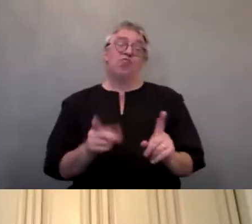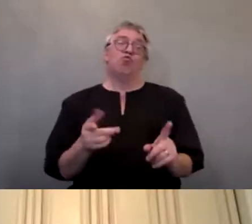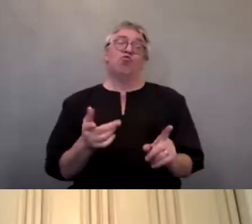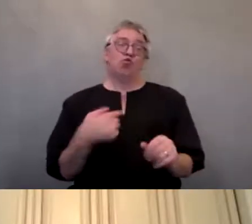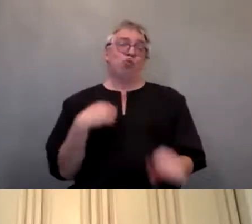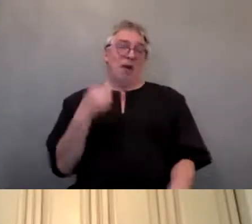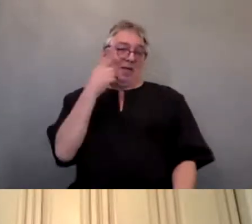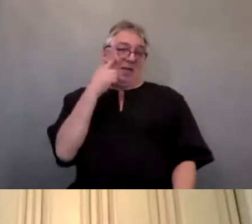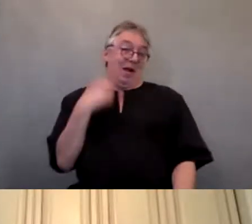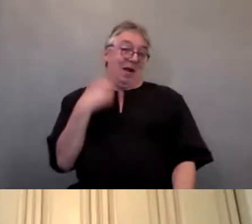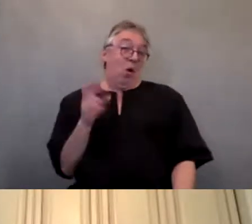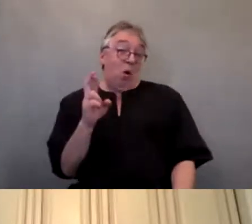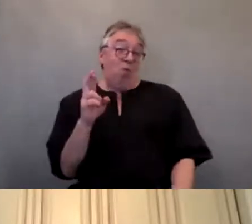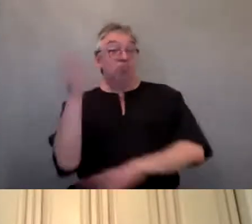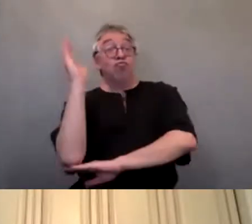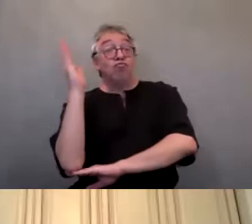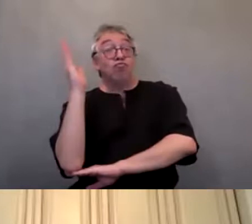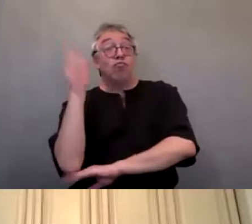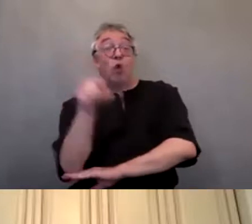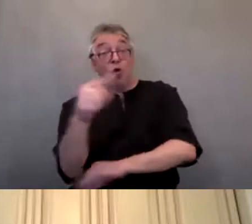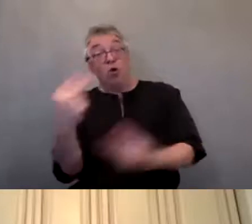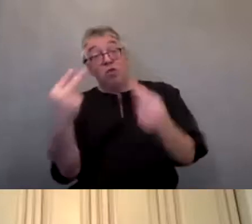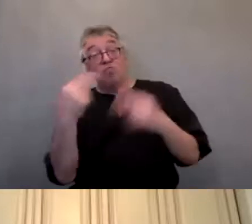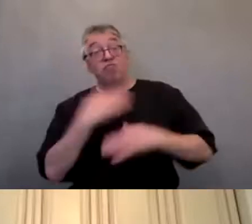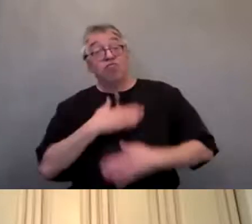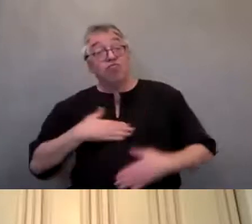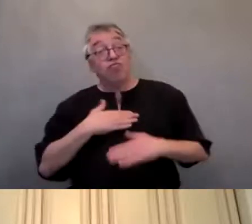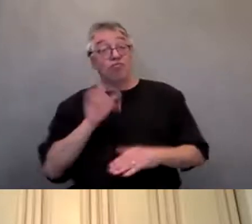to thank you again for inviting me. I know I'm a little over my time but I